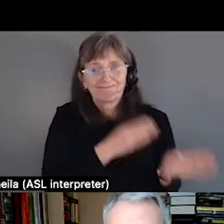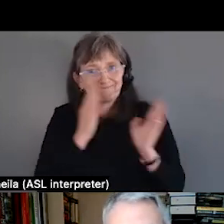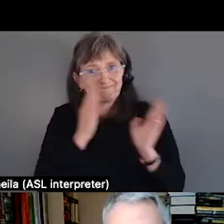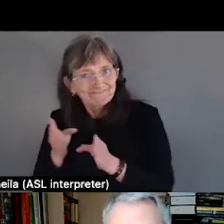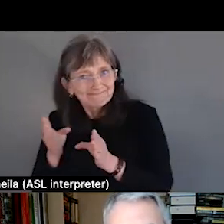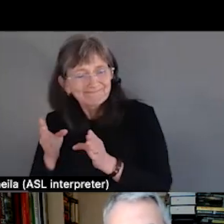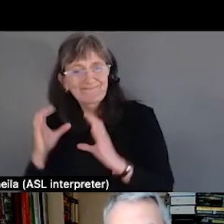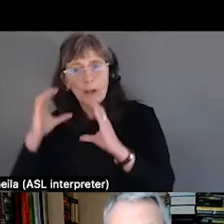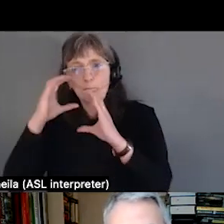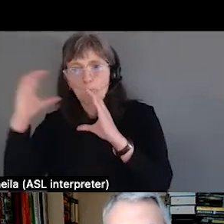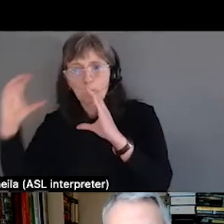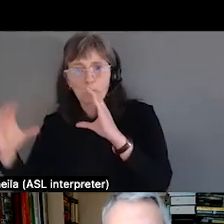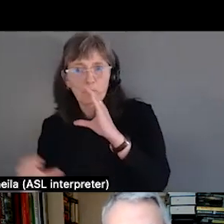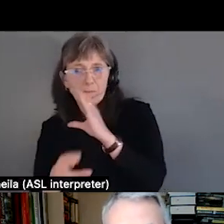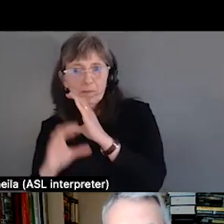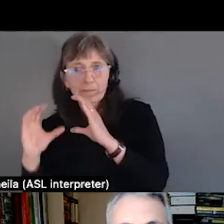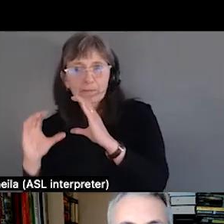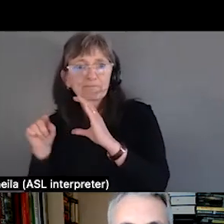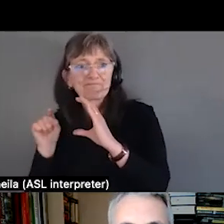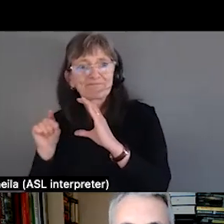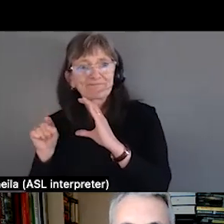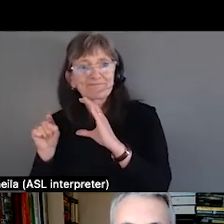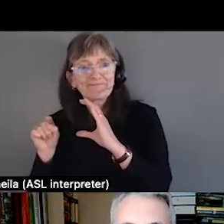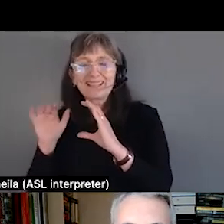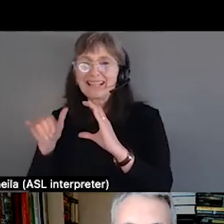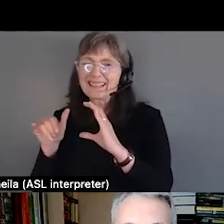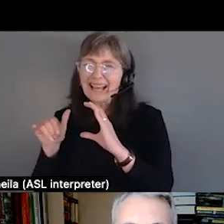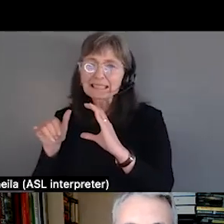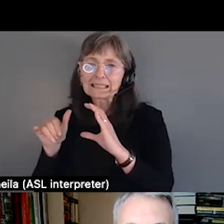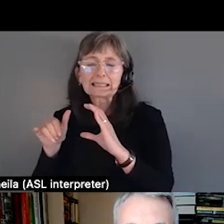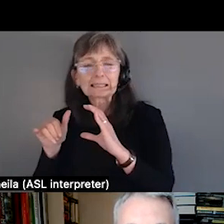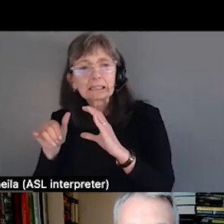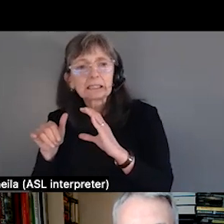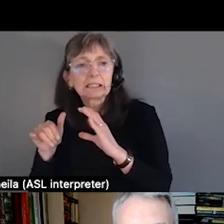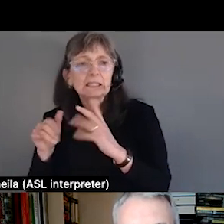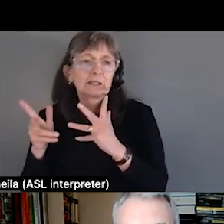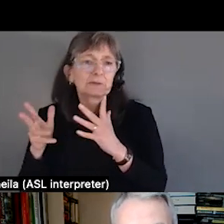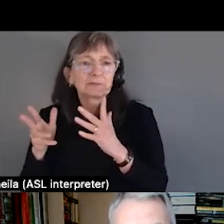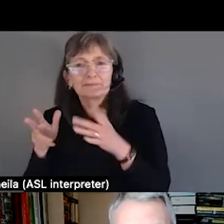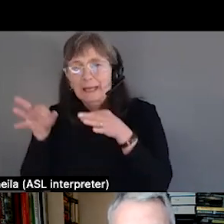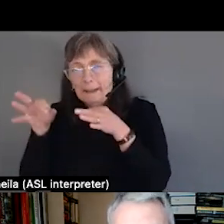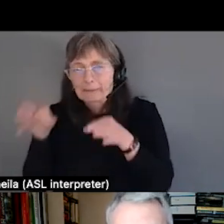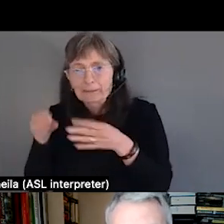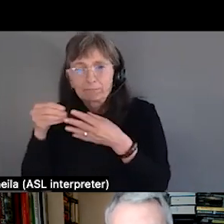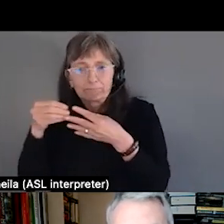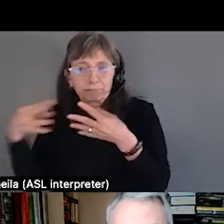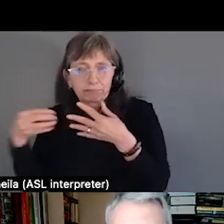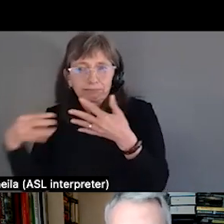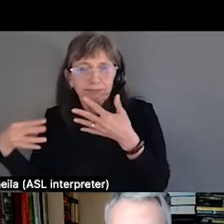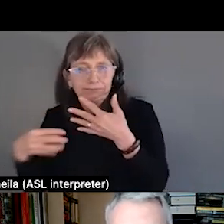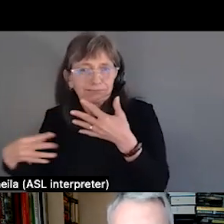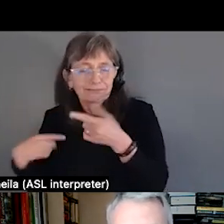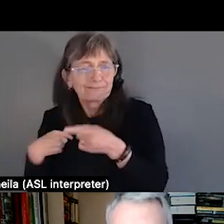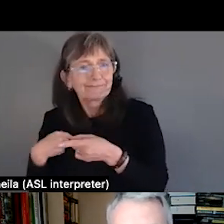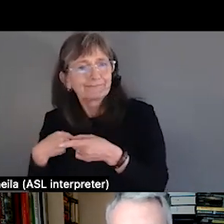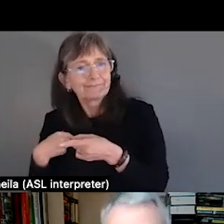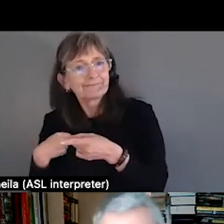the right-hand side, which are the qualifiers, which are represented often as separate things.